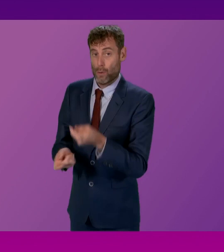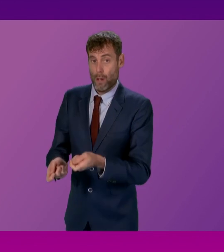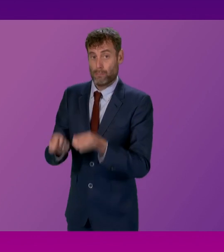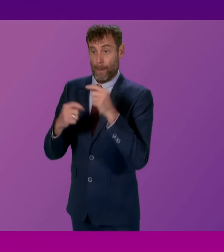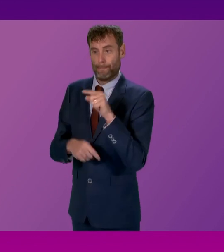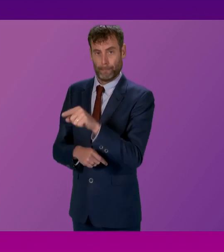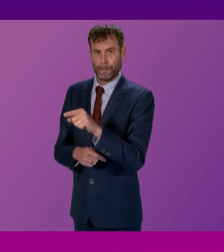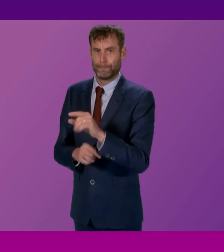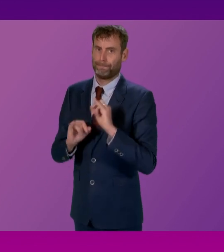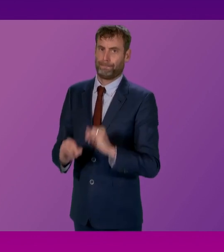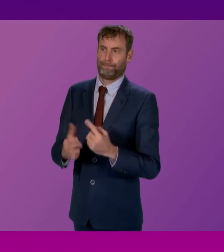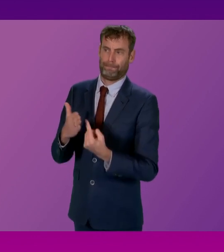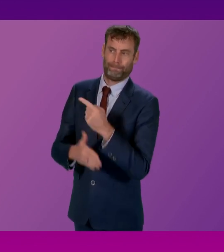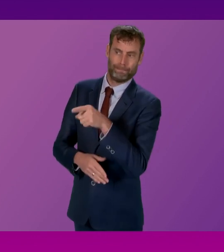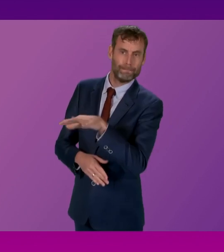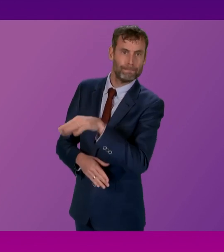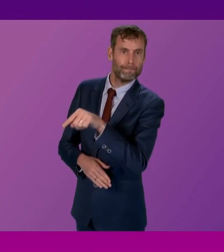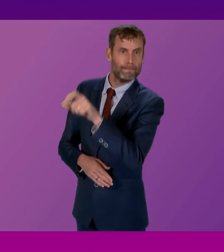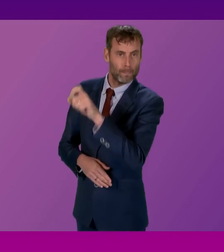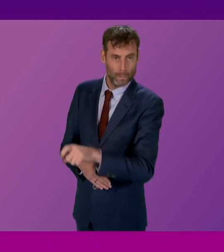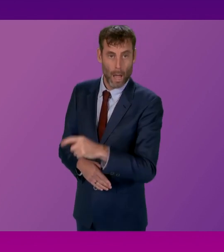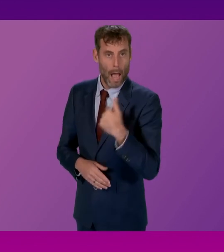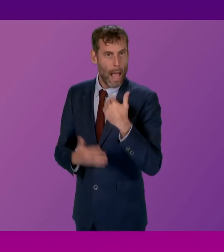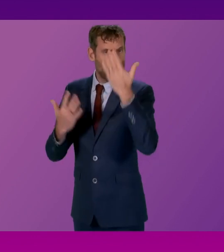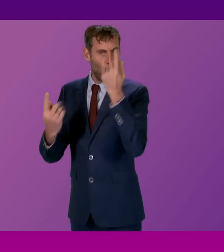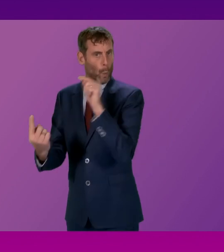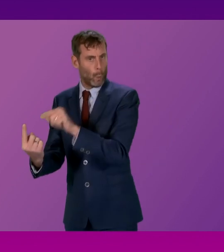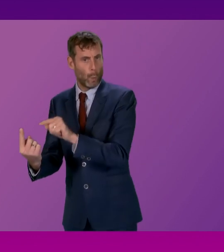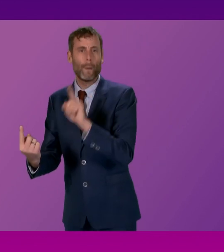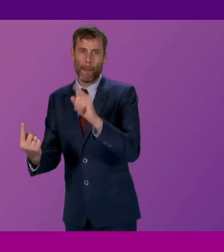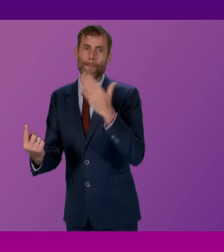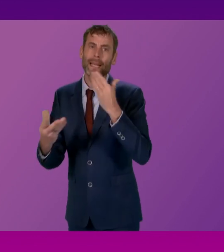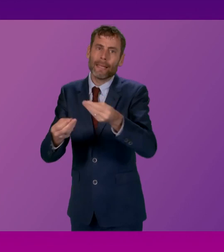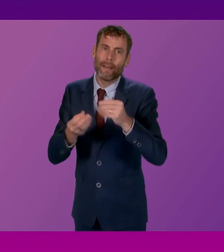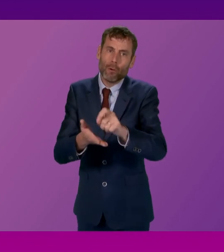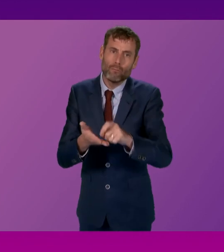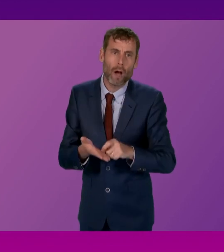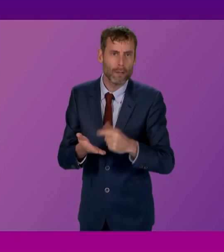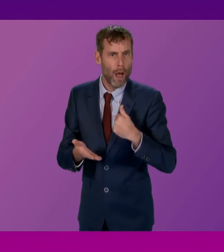Obviously, I do not know the details, but Pam Gosal can write to me if she has not done so already. I am happy to look at the case and the Cabinet Secretary for NHS Recovery, Health and Social